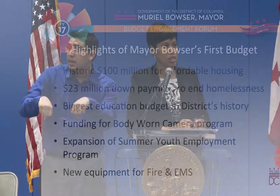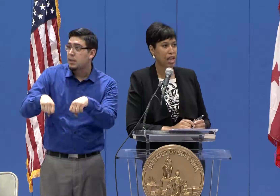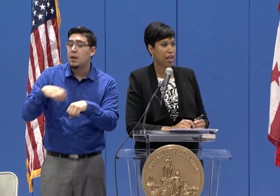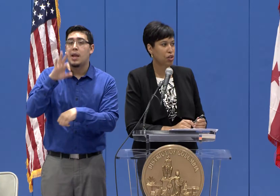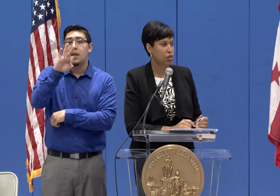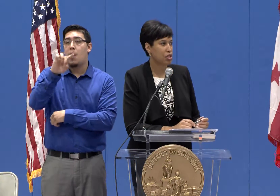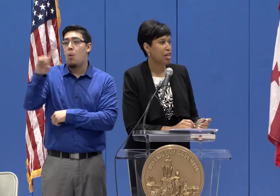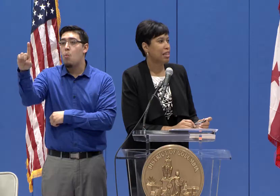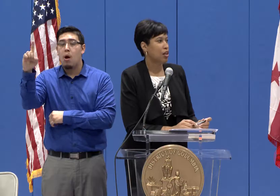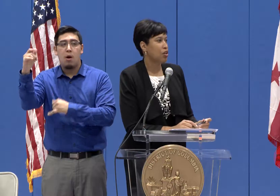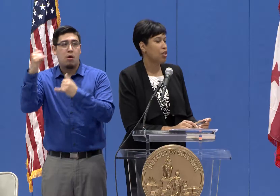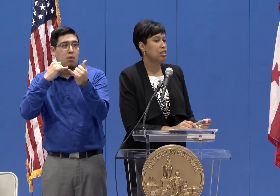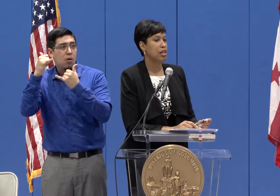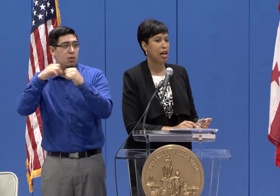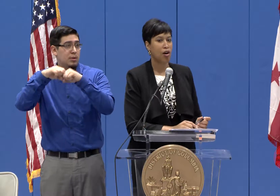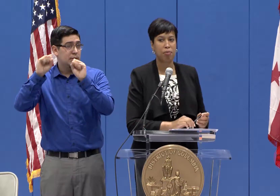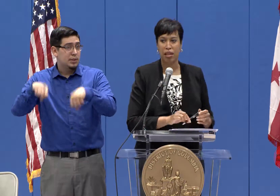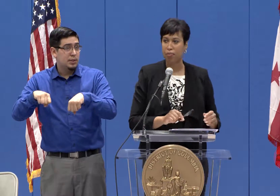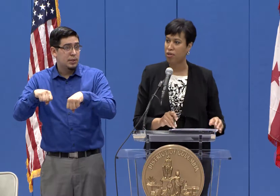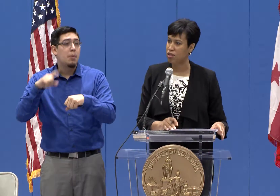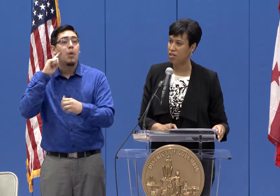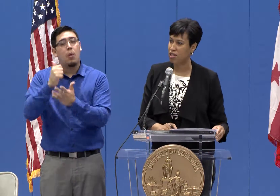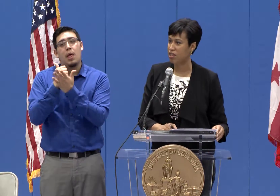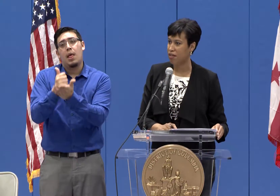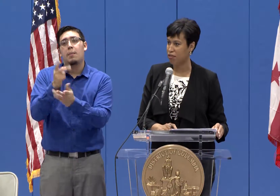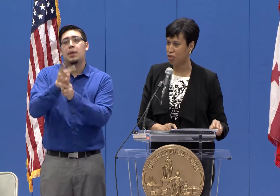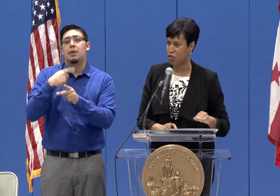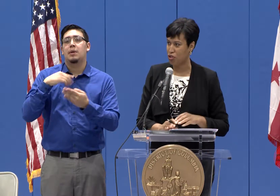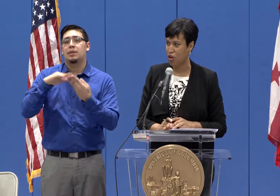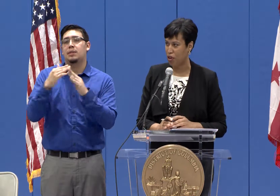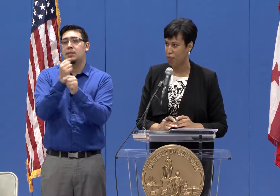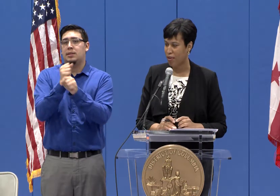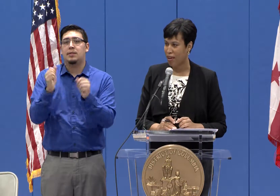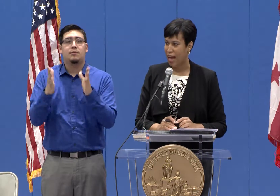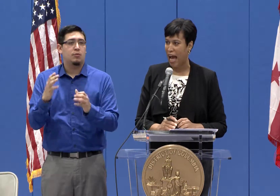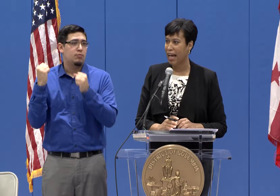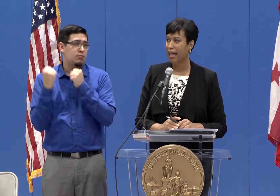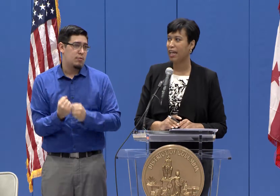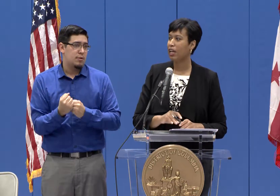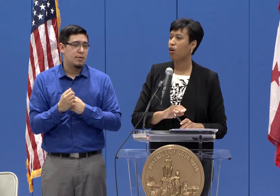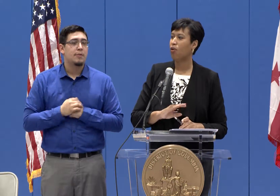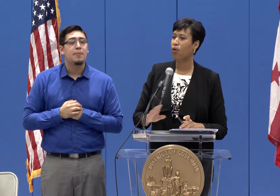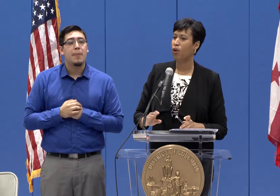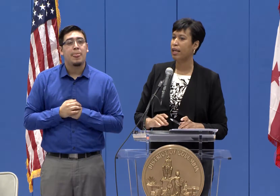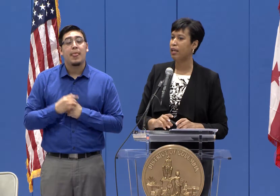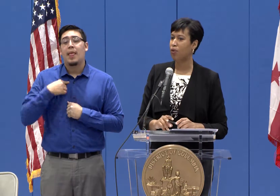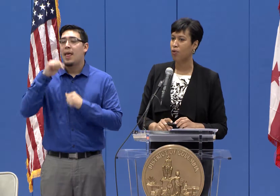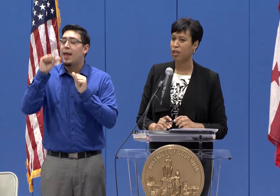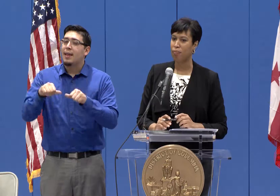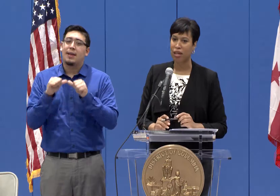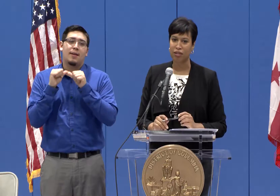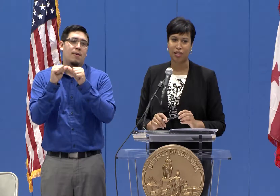TAKERS THAT ARE GOING TO HELP KEEP OUR CITIES SAFER AND STRONGER. I CAN GO ON AND ON ABOUT THE